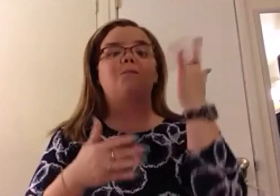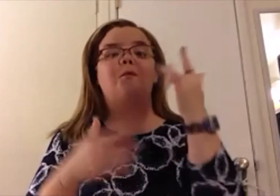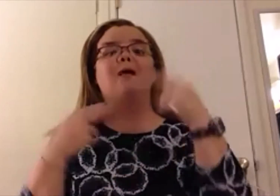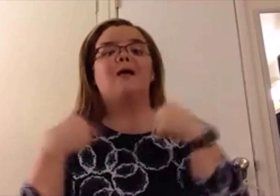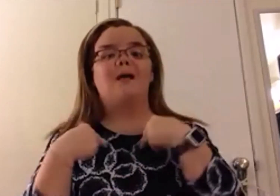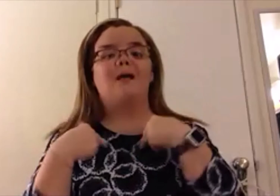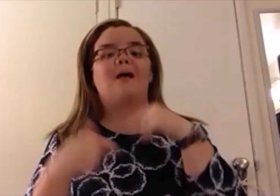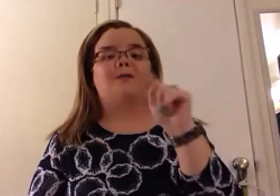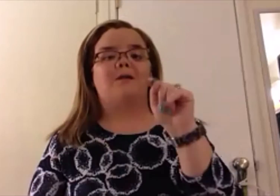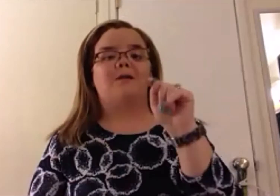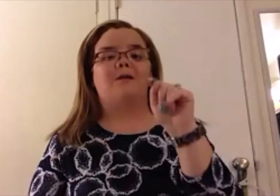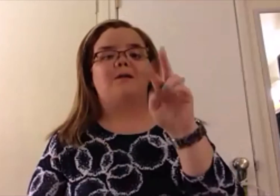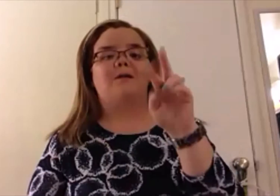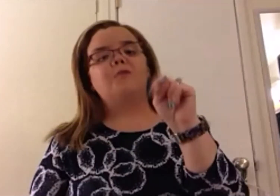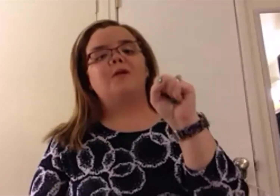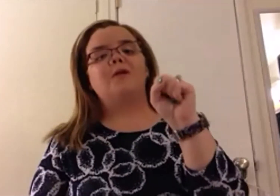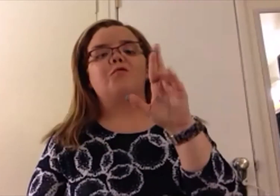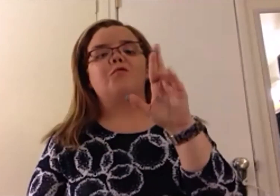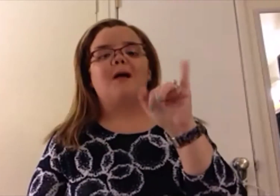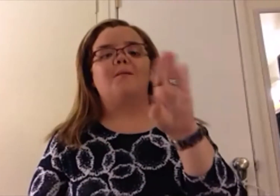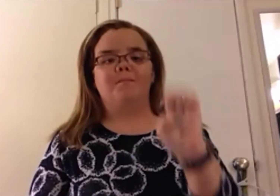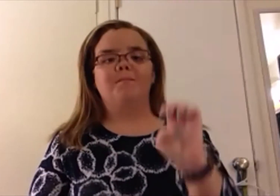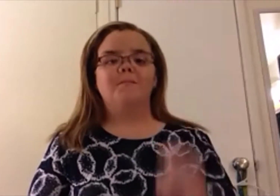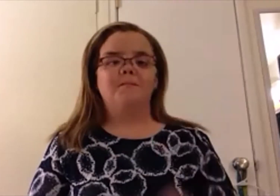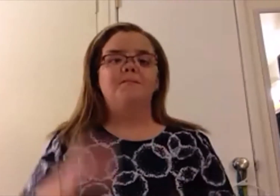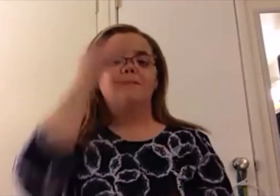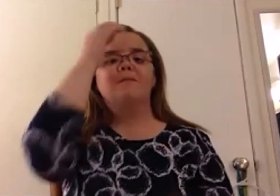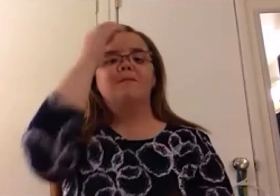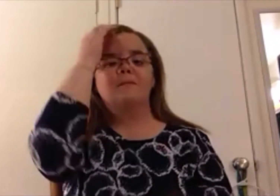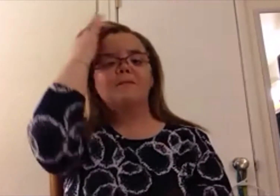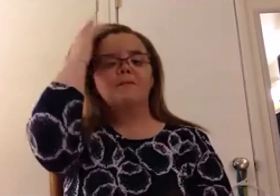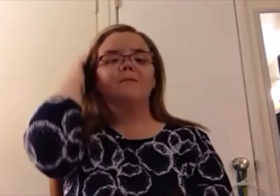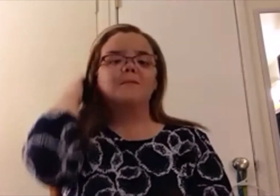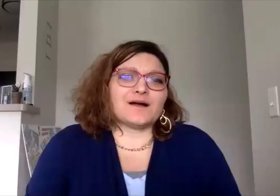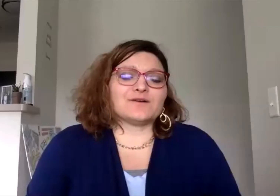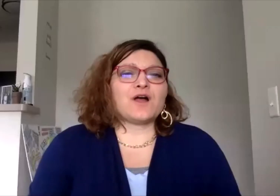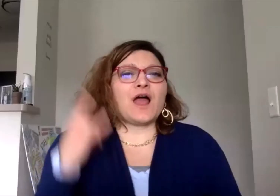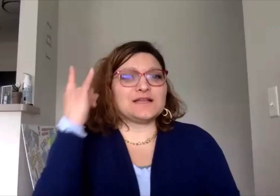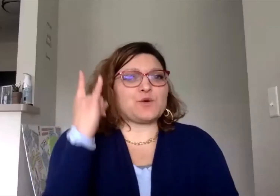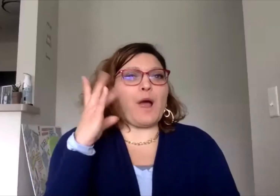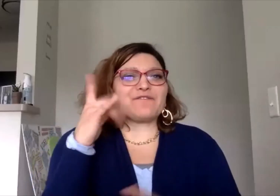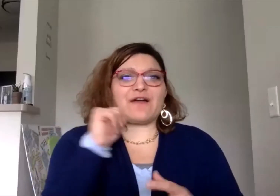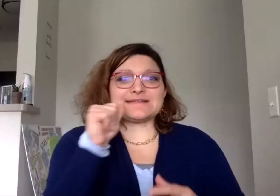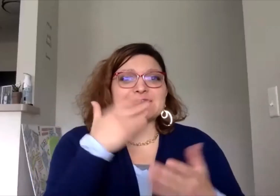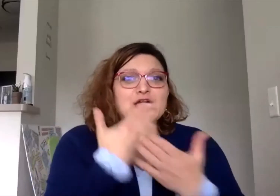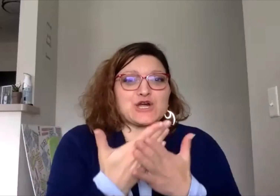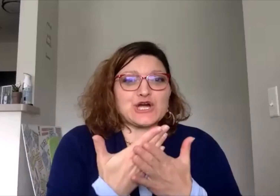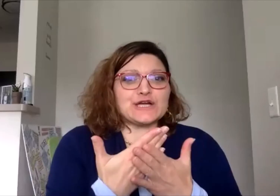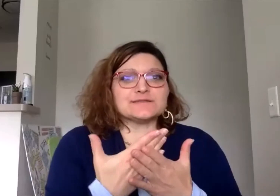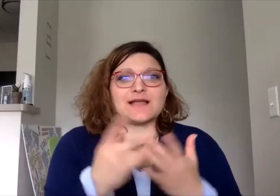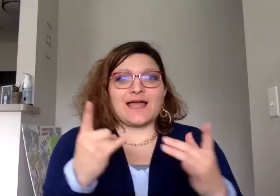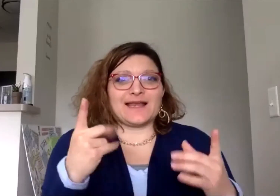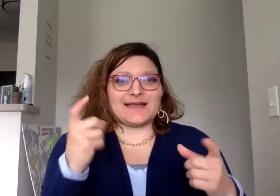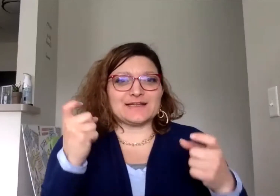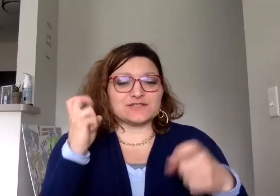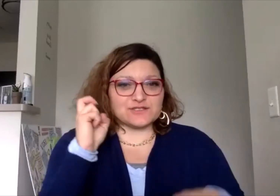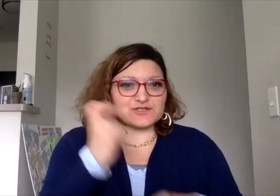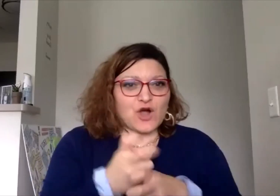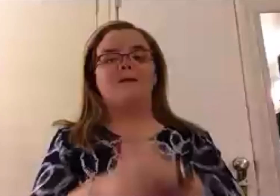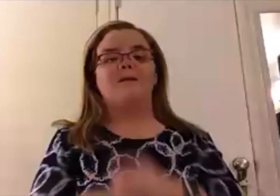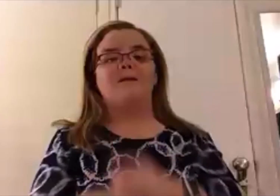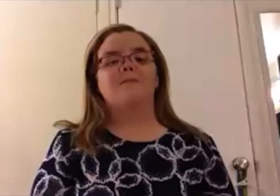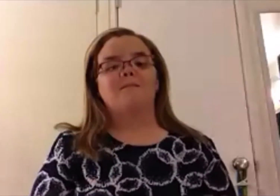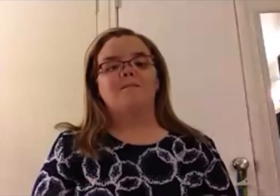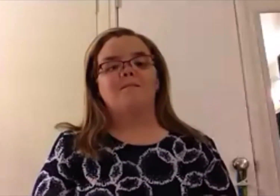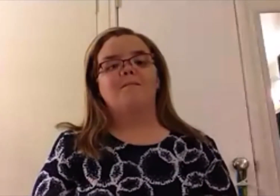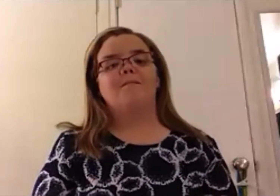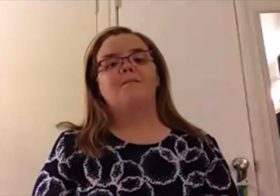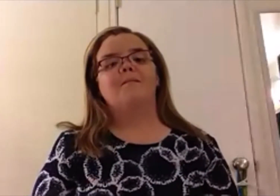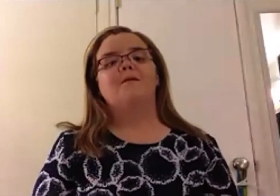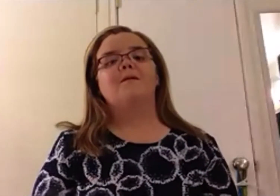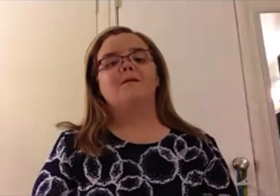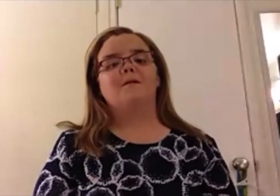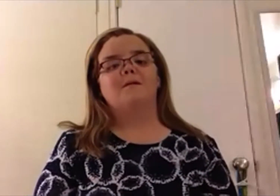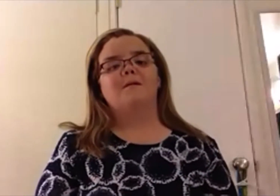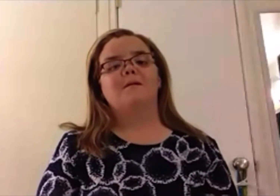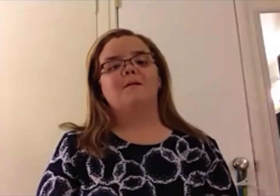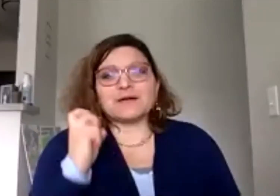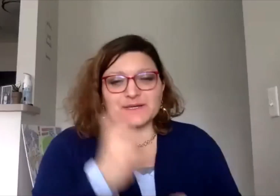i have the transcribe. Oh wow so the wi-fi is not good it's the wi-fi and wow that might